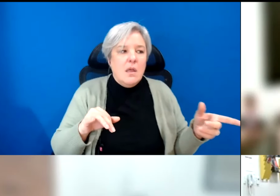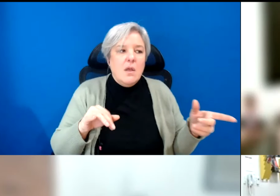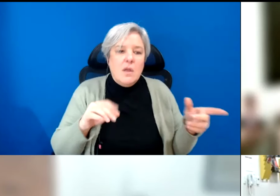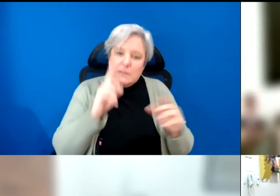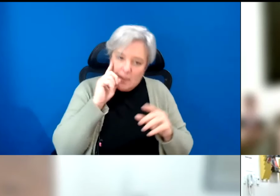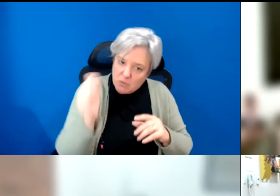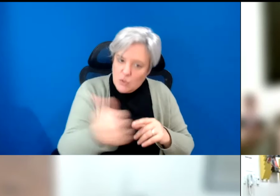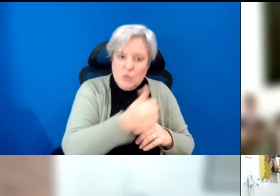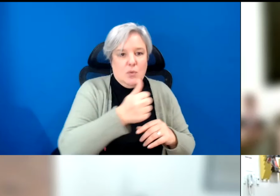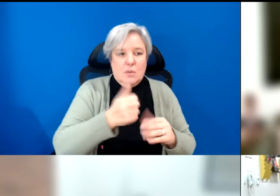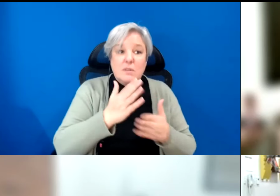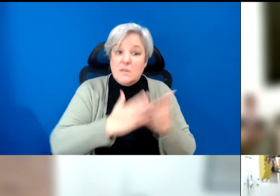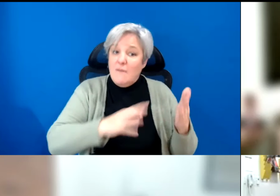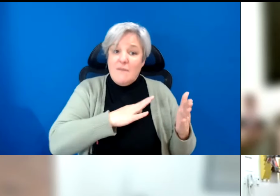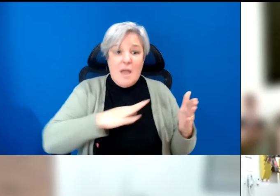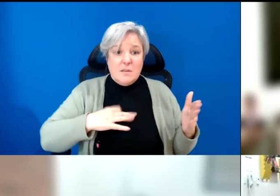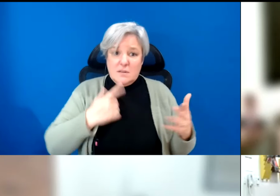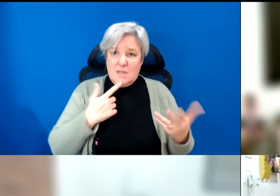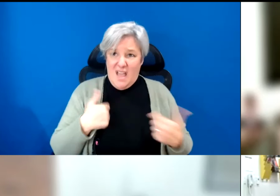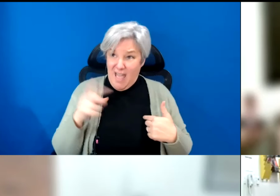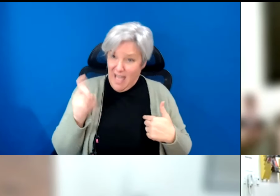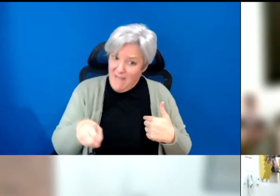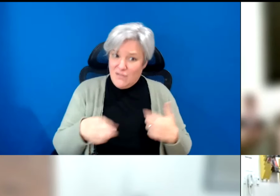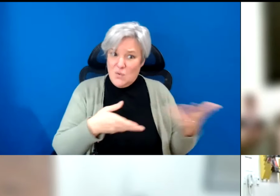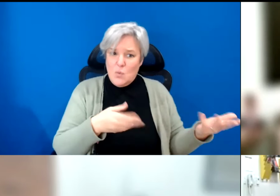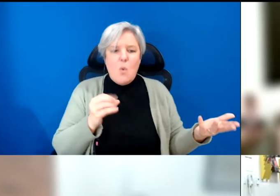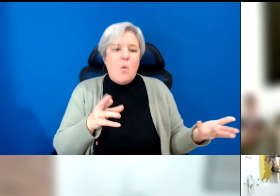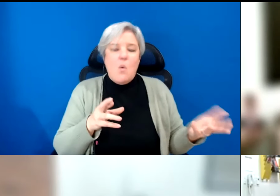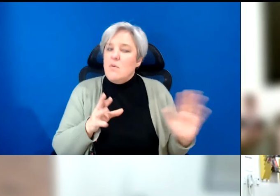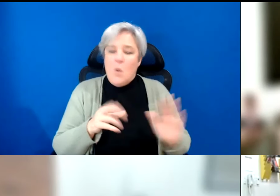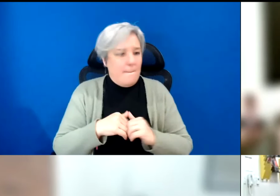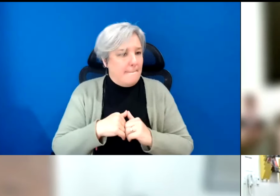I've had some faculty ask and some faculty gave a date and then the student